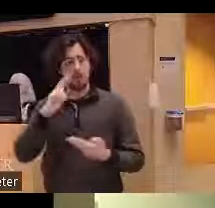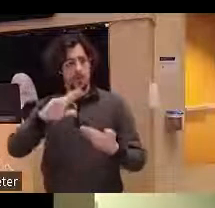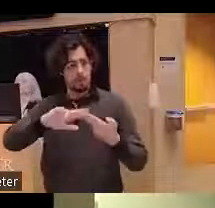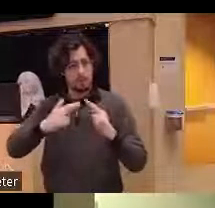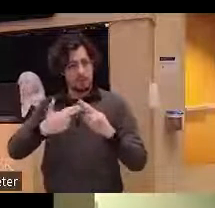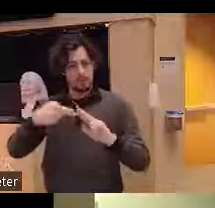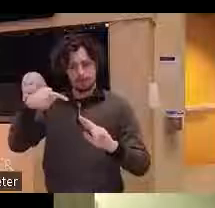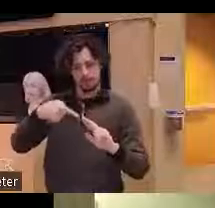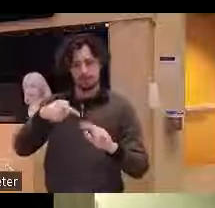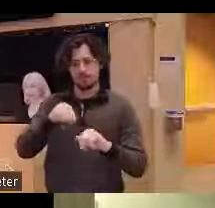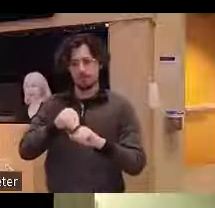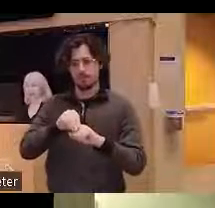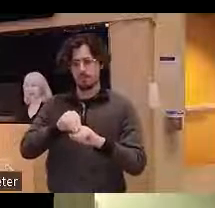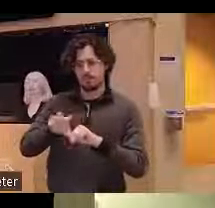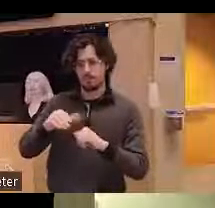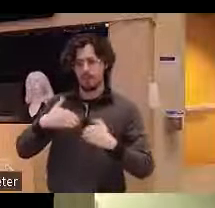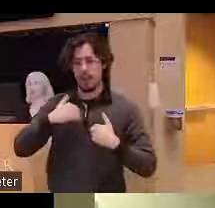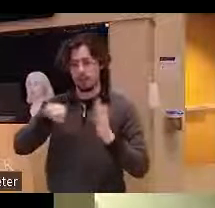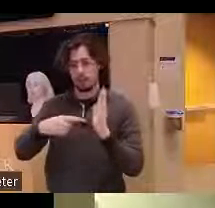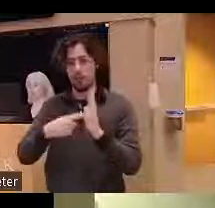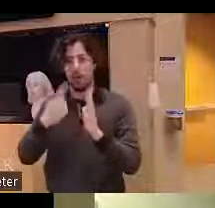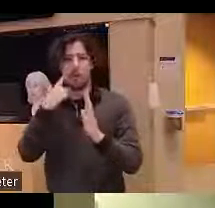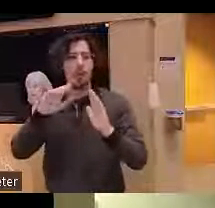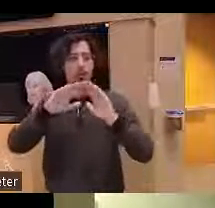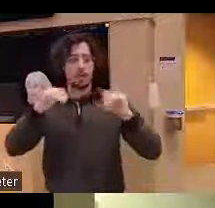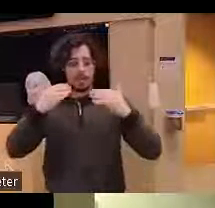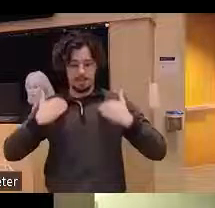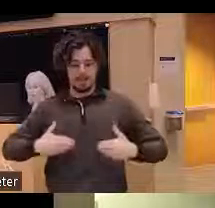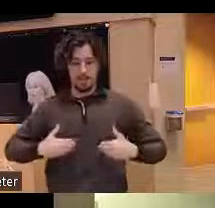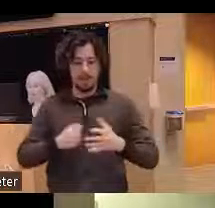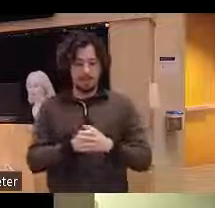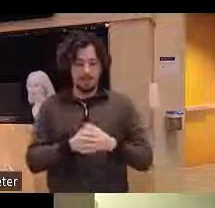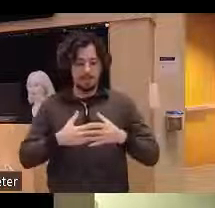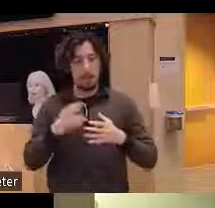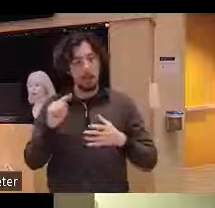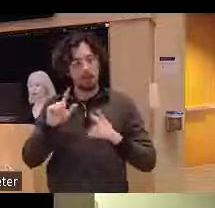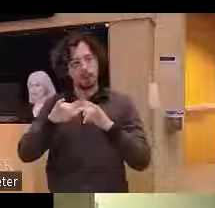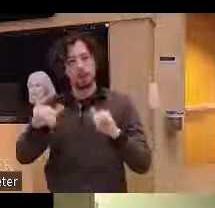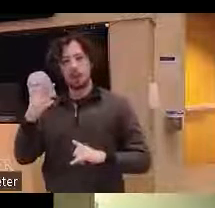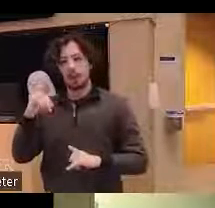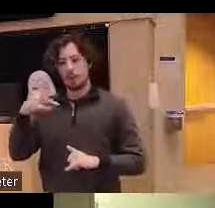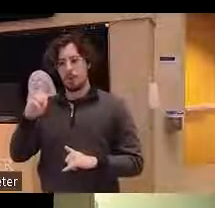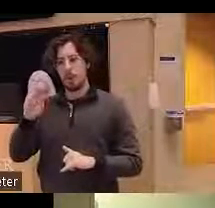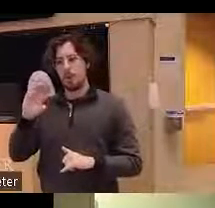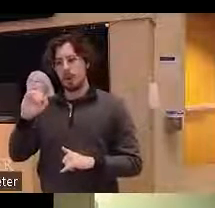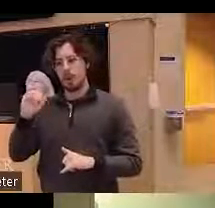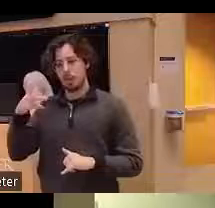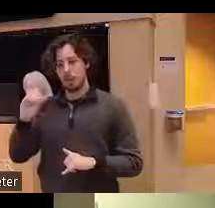role in systemic inflammation but also hipocampal inflammation and thereby be a modifiable risk